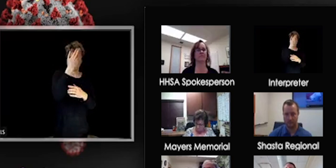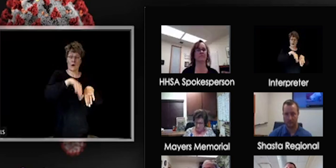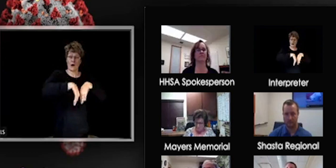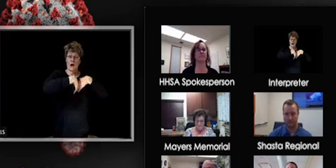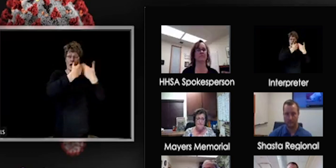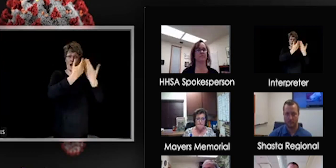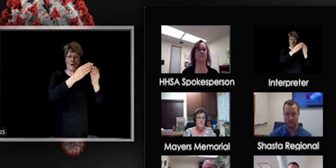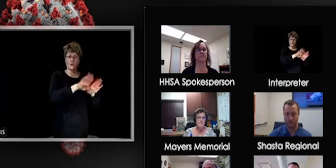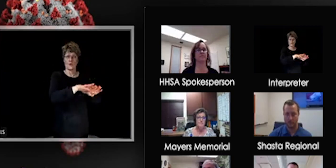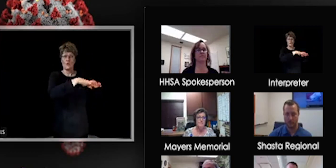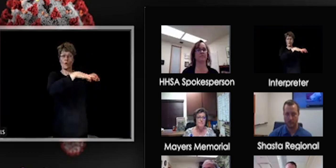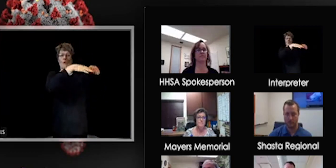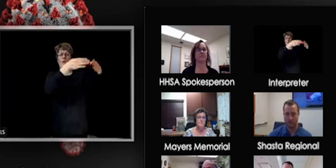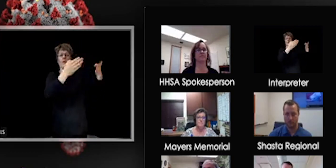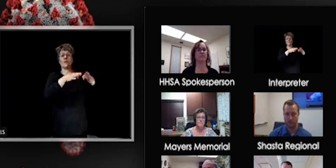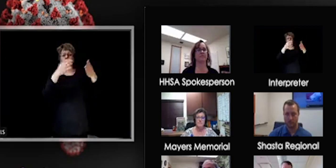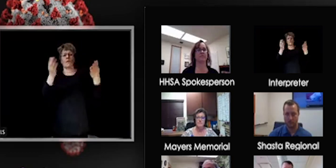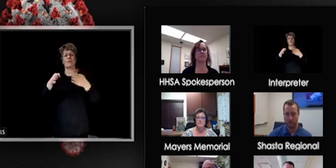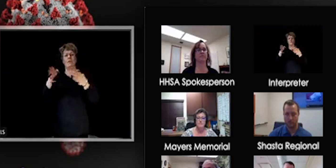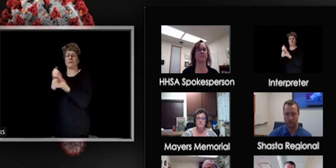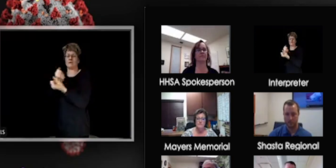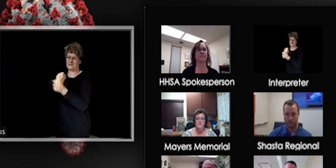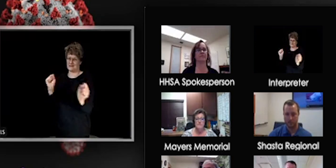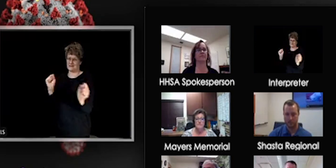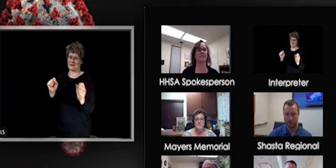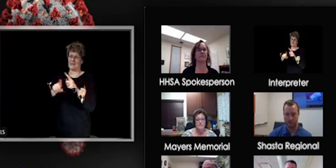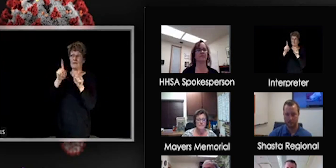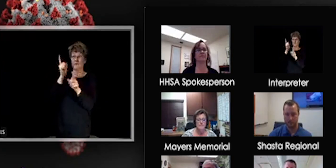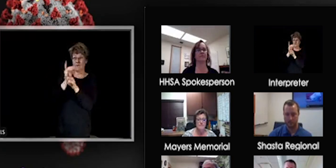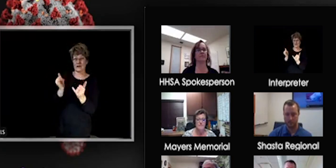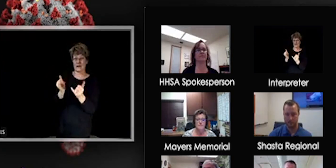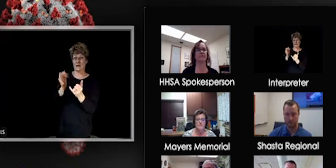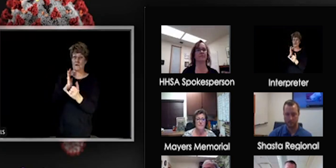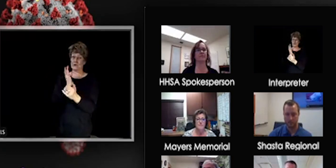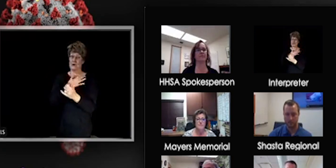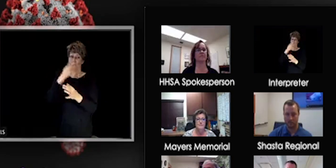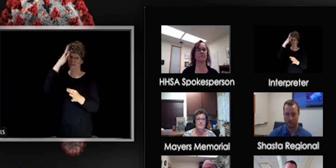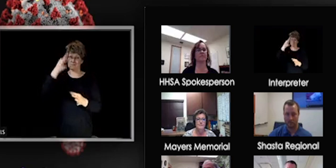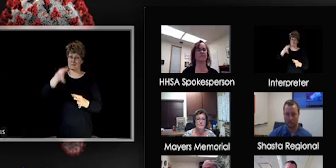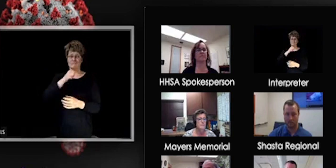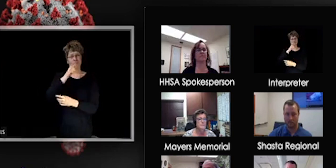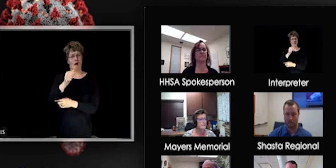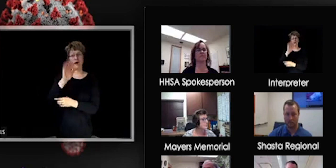far, but that’s really up to the state to do that, because right now it is not included